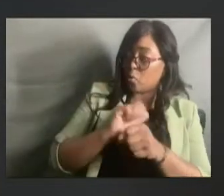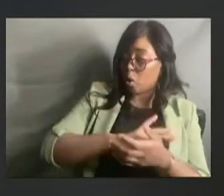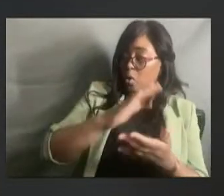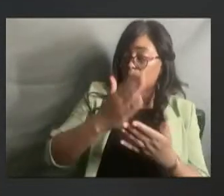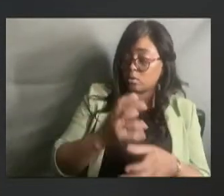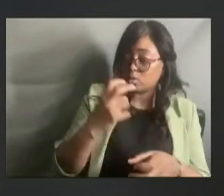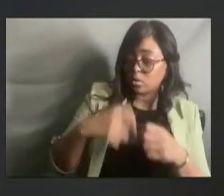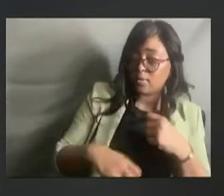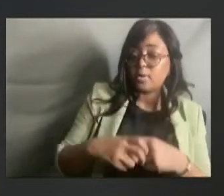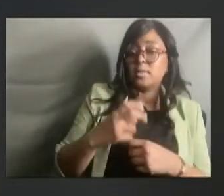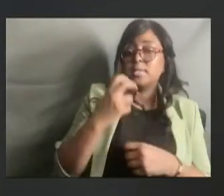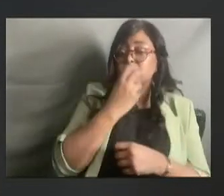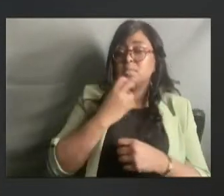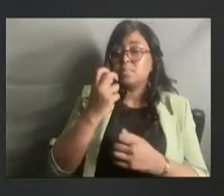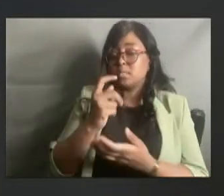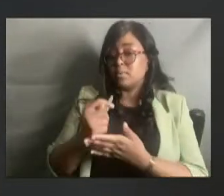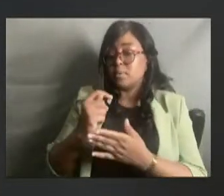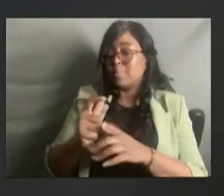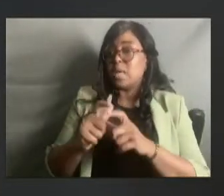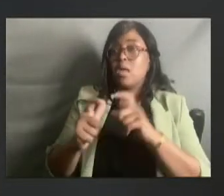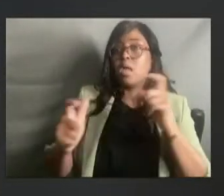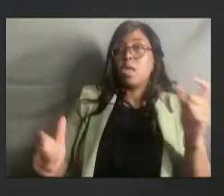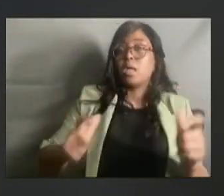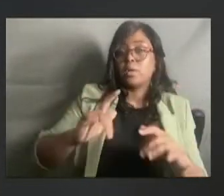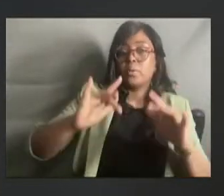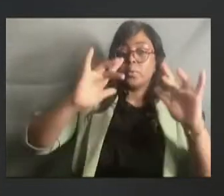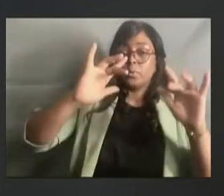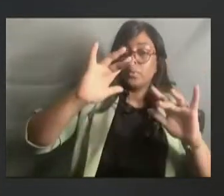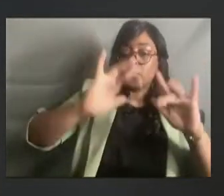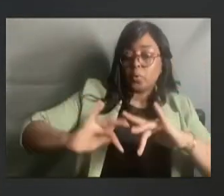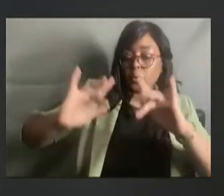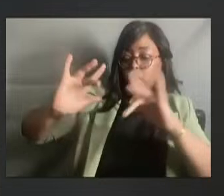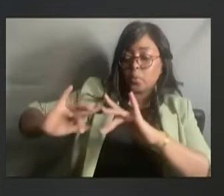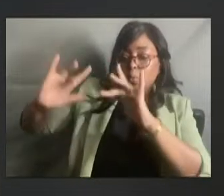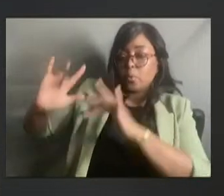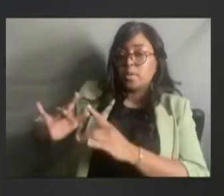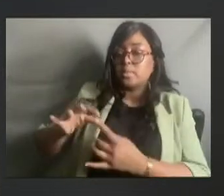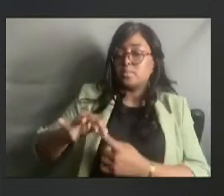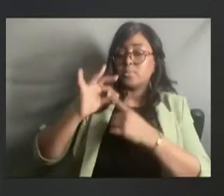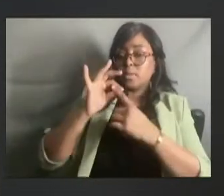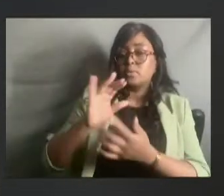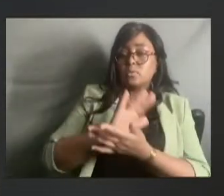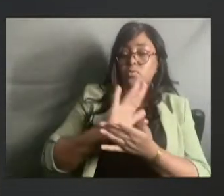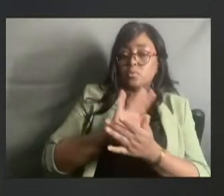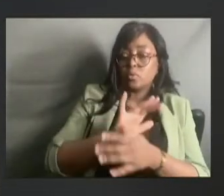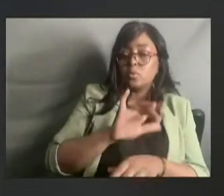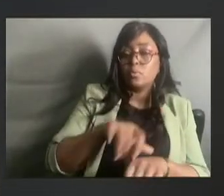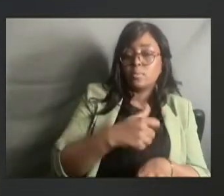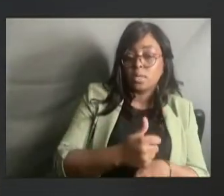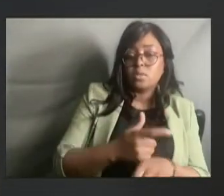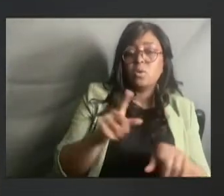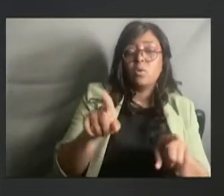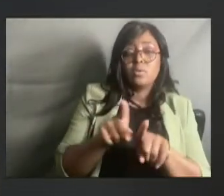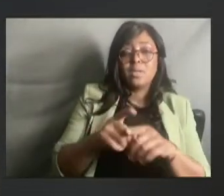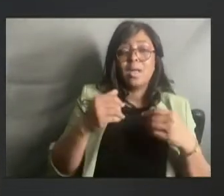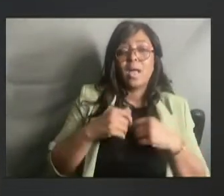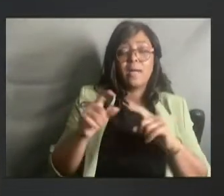workload is hard. Our speech therapists, massive vacancies,